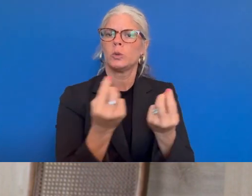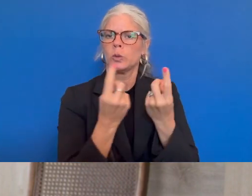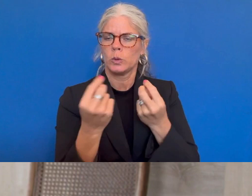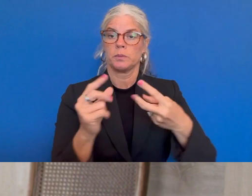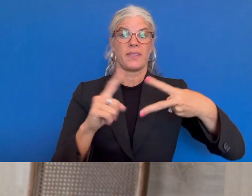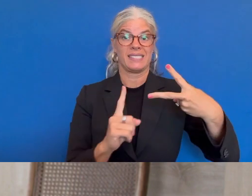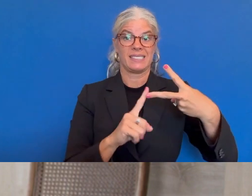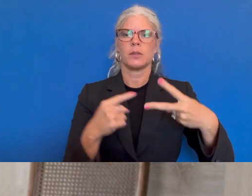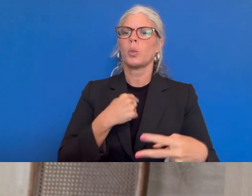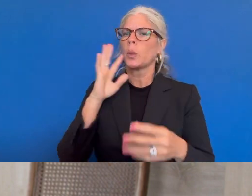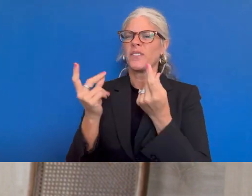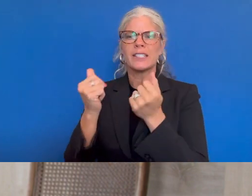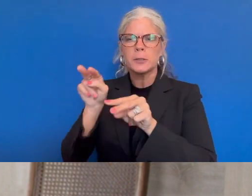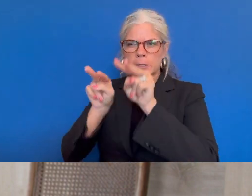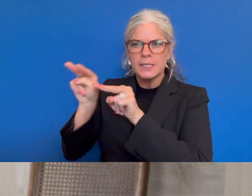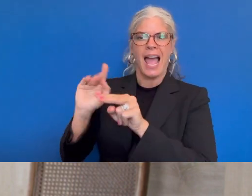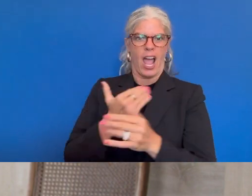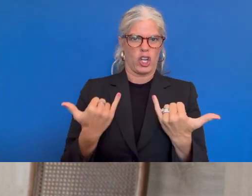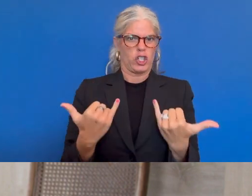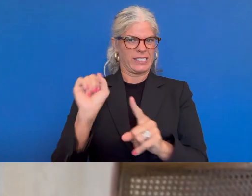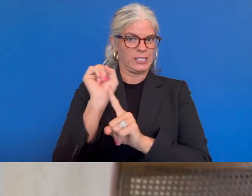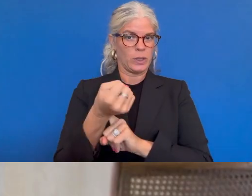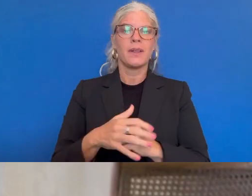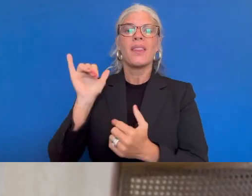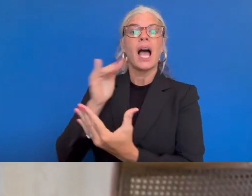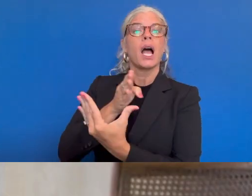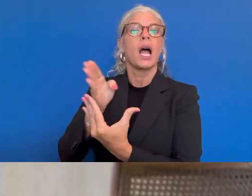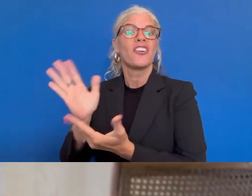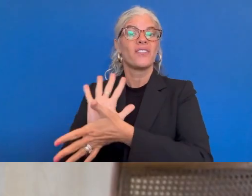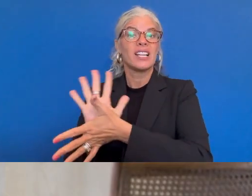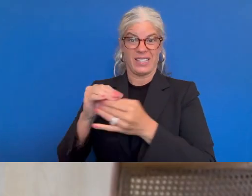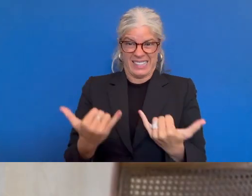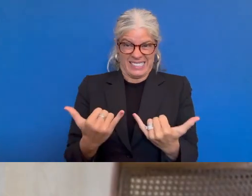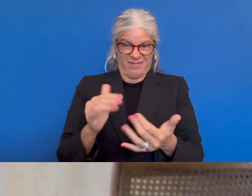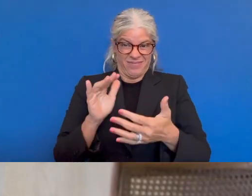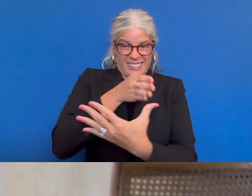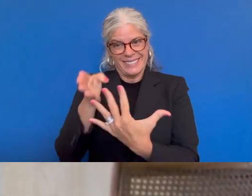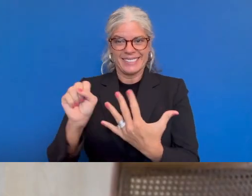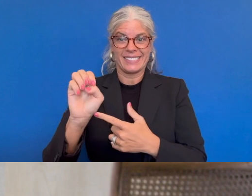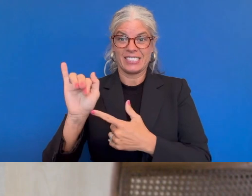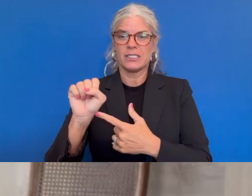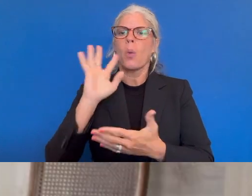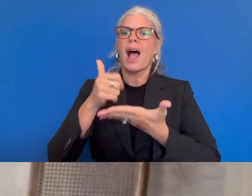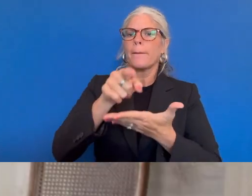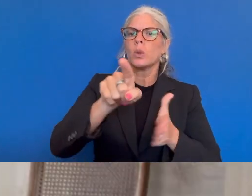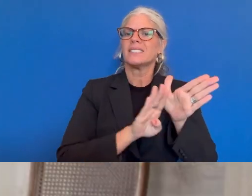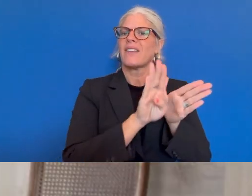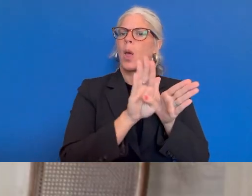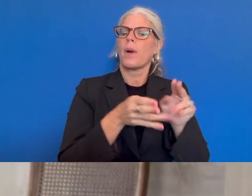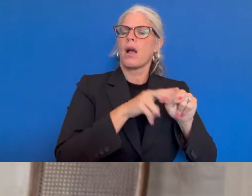so that we can understand what else needs to be done. Secondly, we'll take a quick glance at our current situation. The subsequent videos in this series